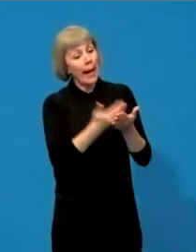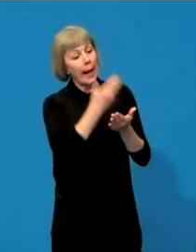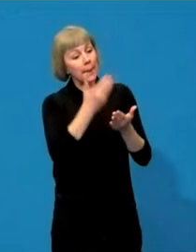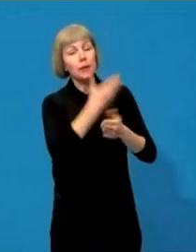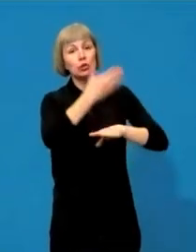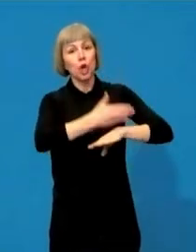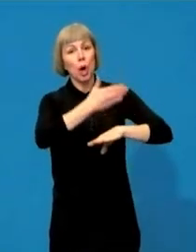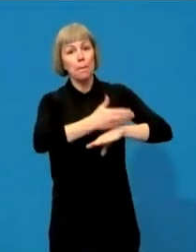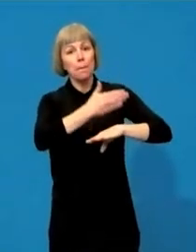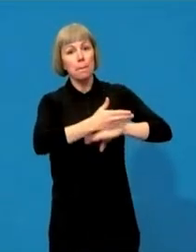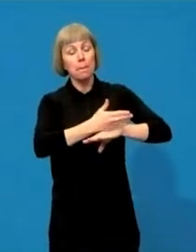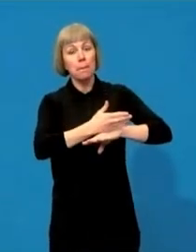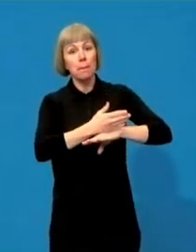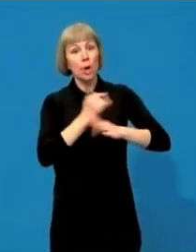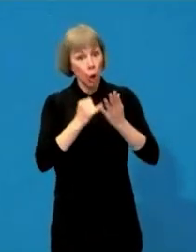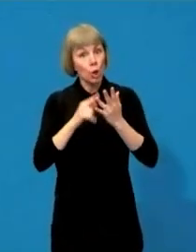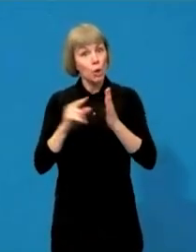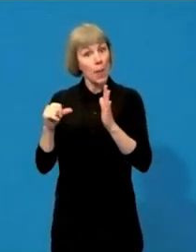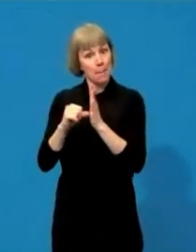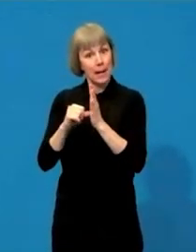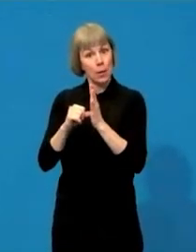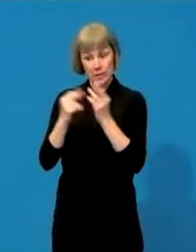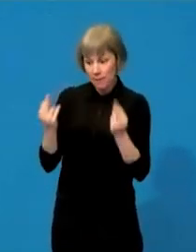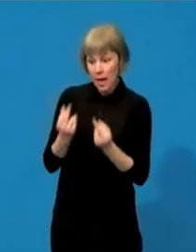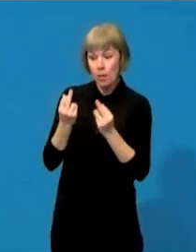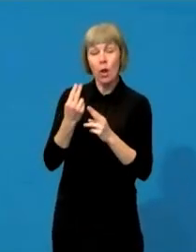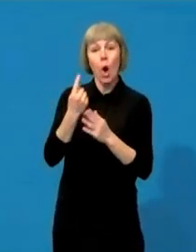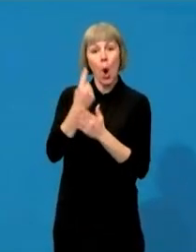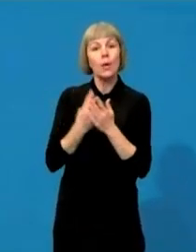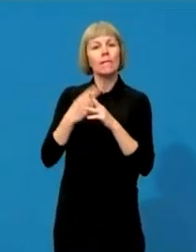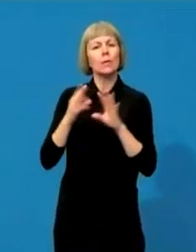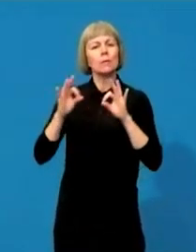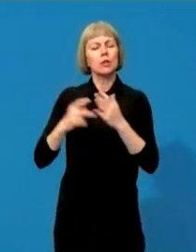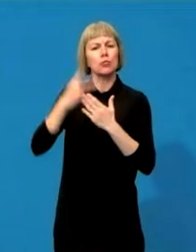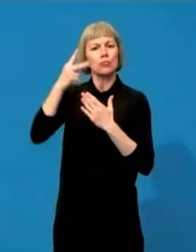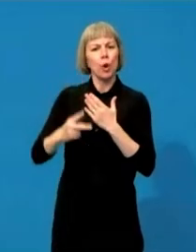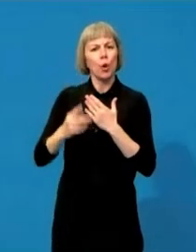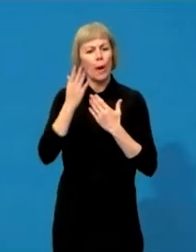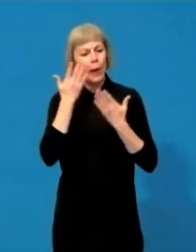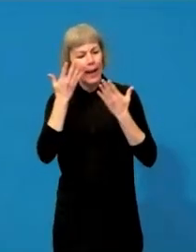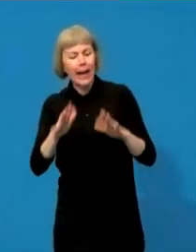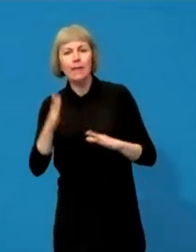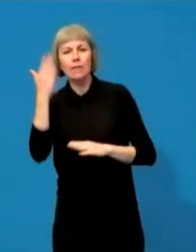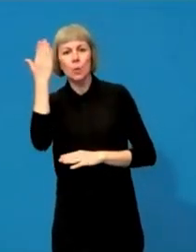were available for the school leaver employment services to support Tristan and his move to access work.